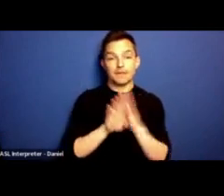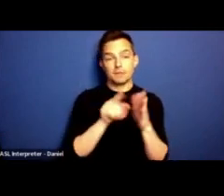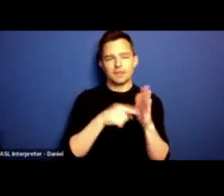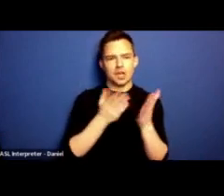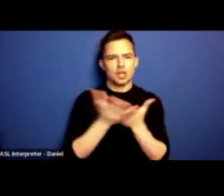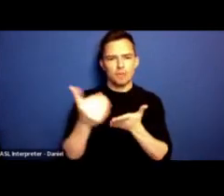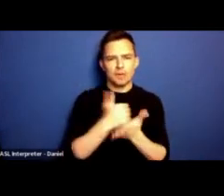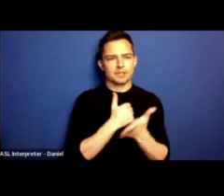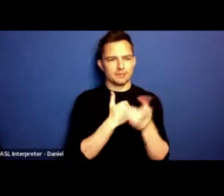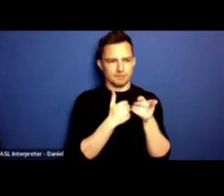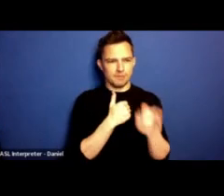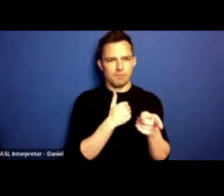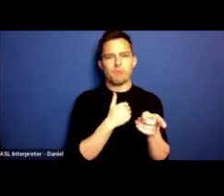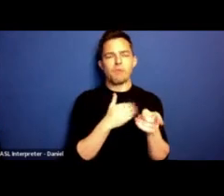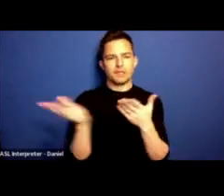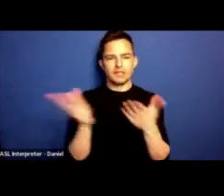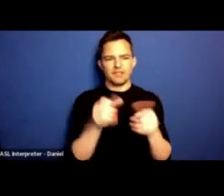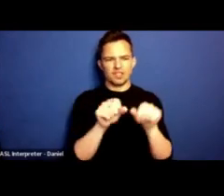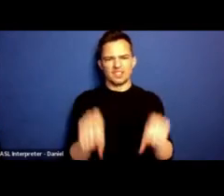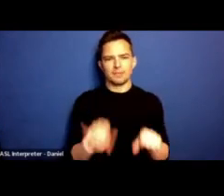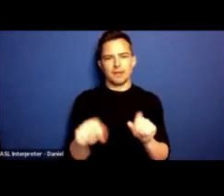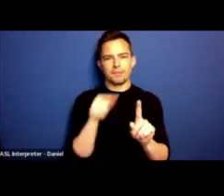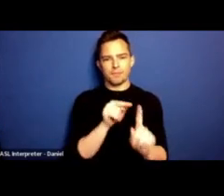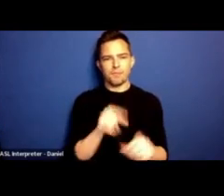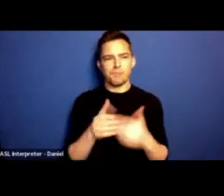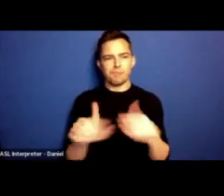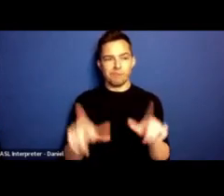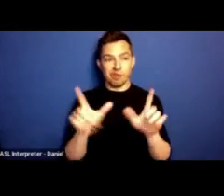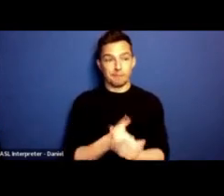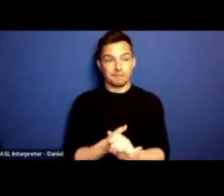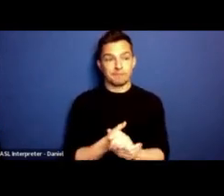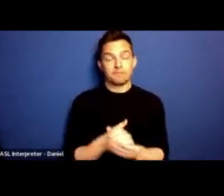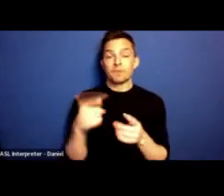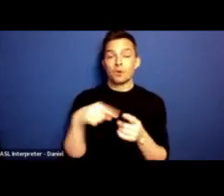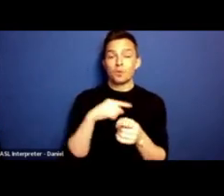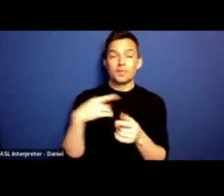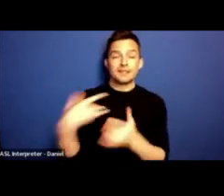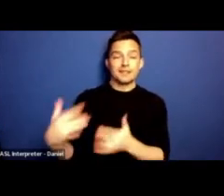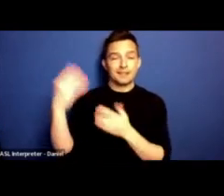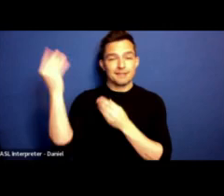coordinated service delivery system. Next slide. When we tend to think talk about who we serve